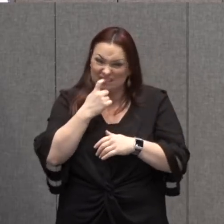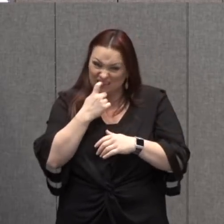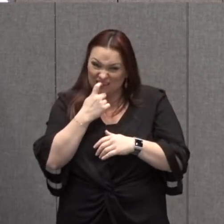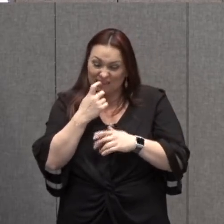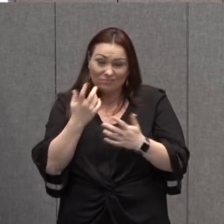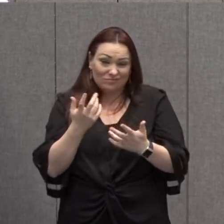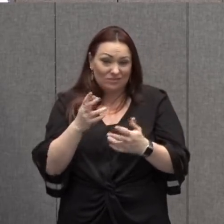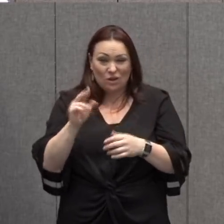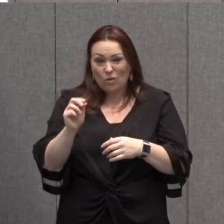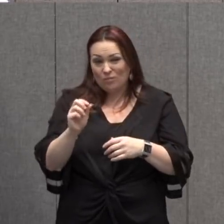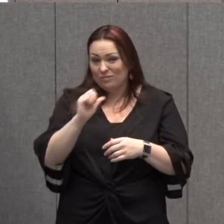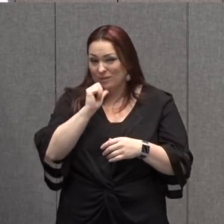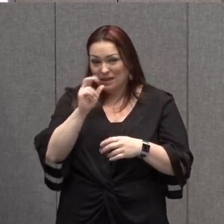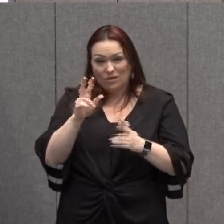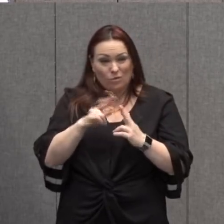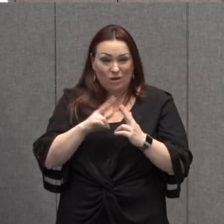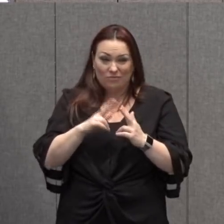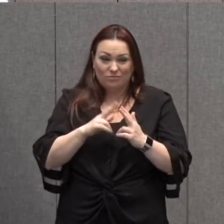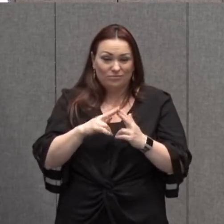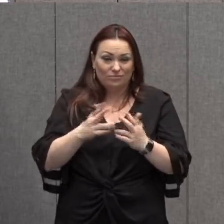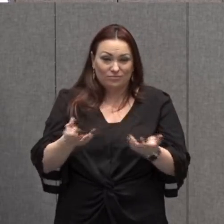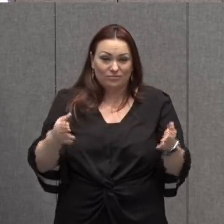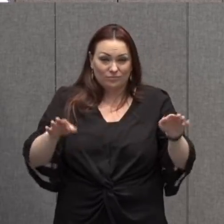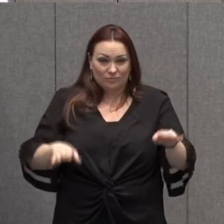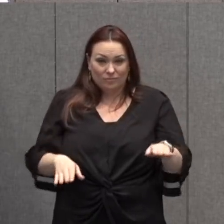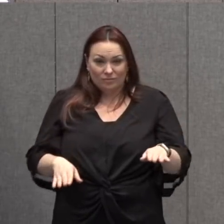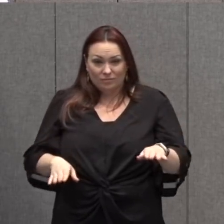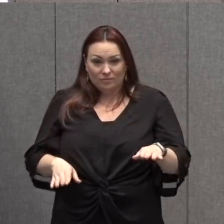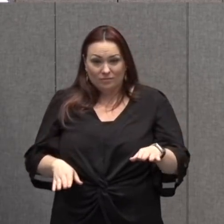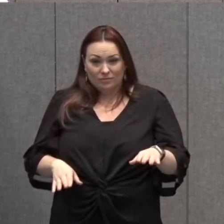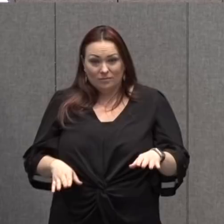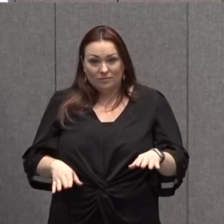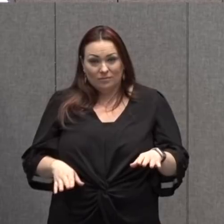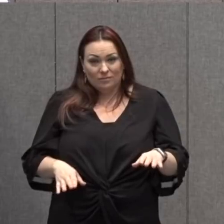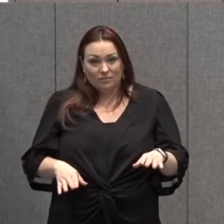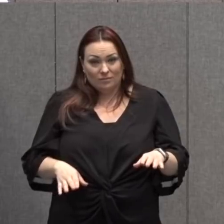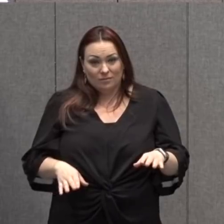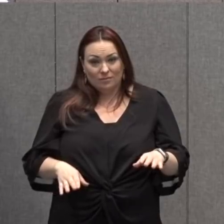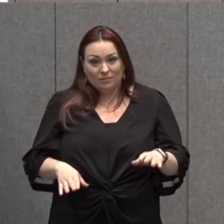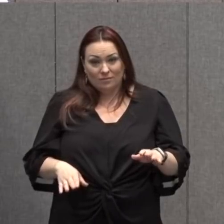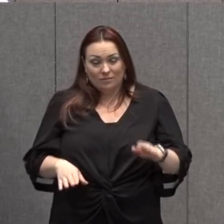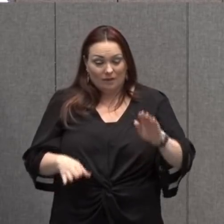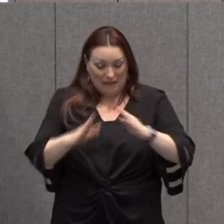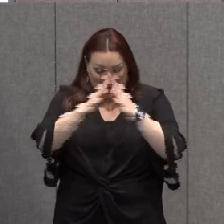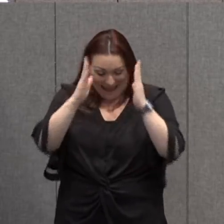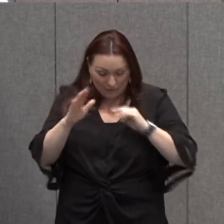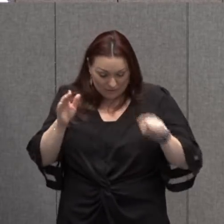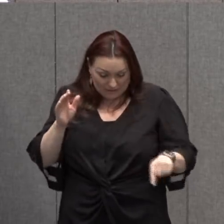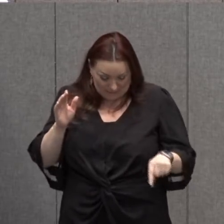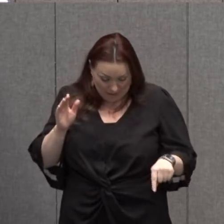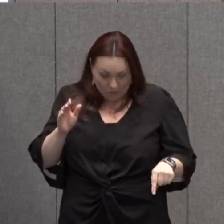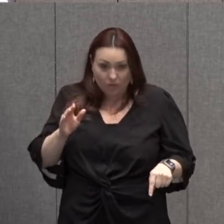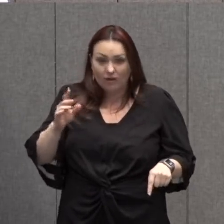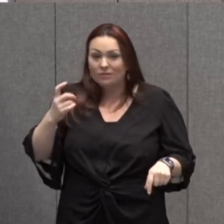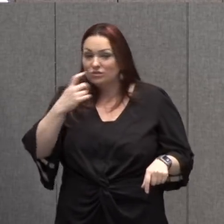No, neither one. So now we have to remember that this, I want to remember that house is right there. Tooth is there. - And tooth is right there.